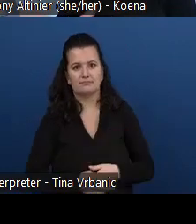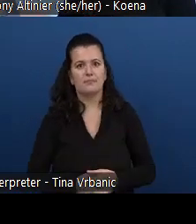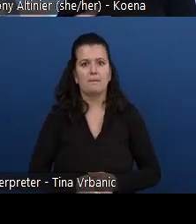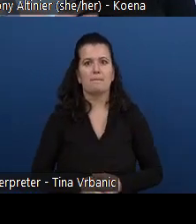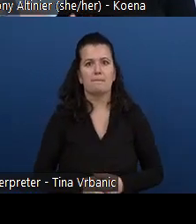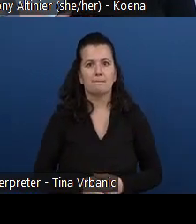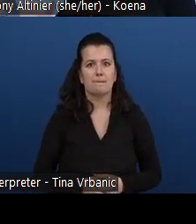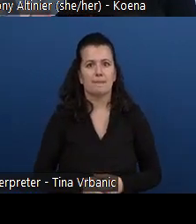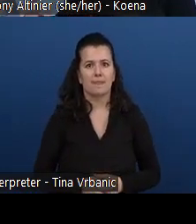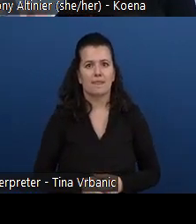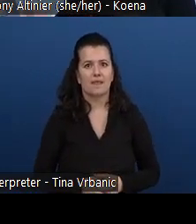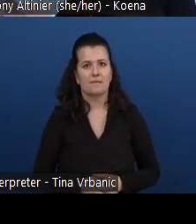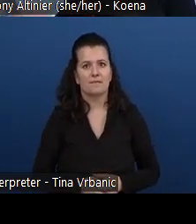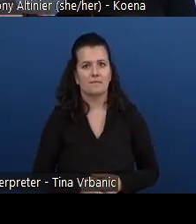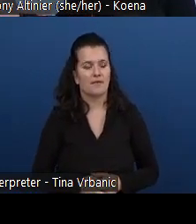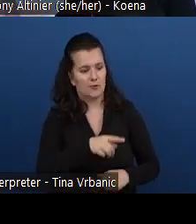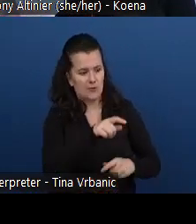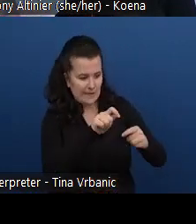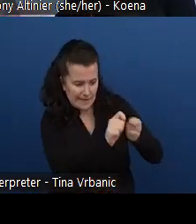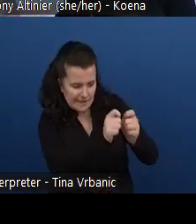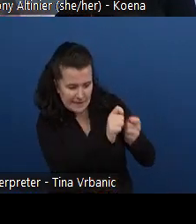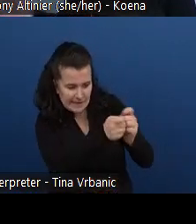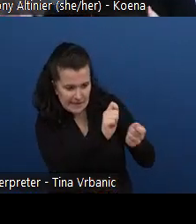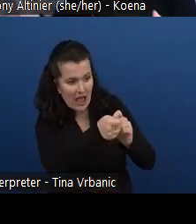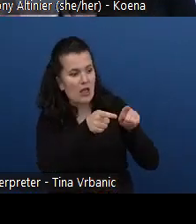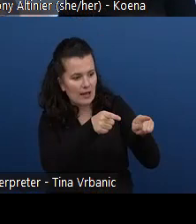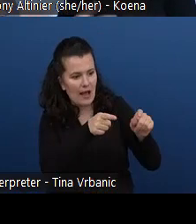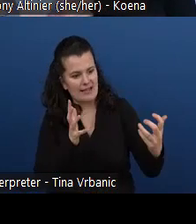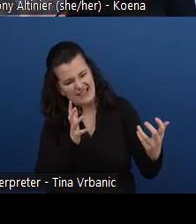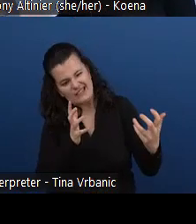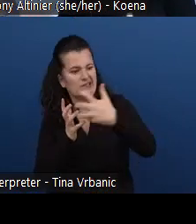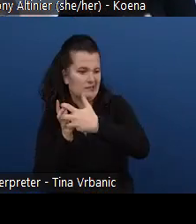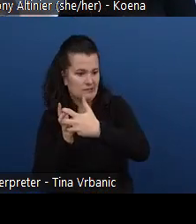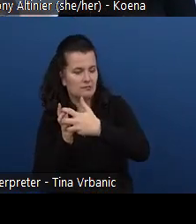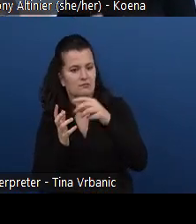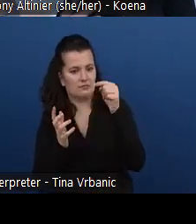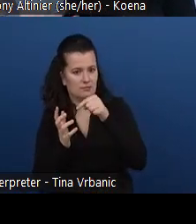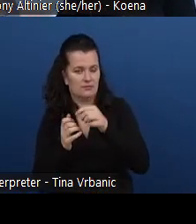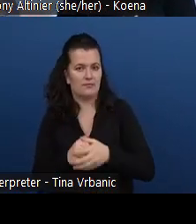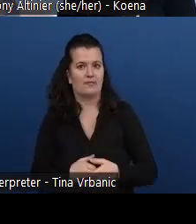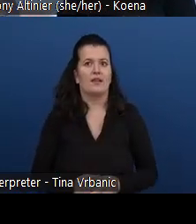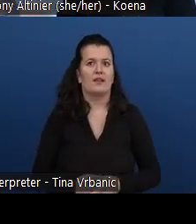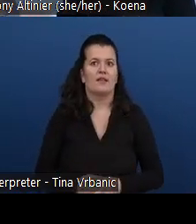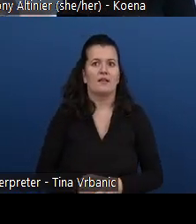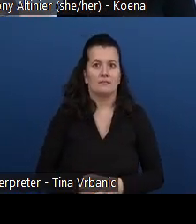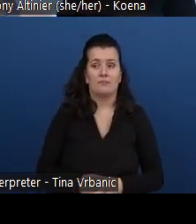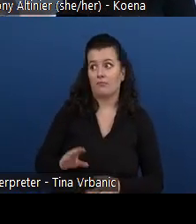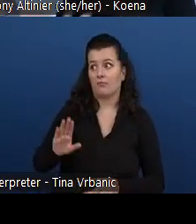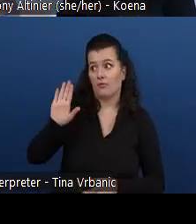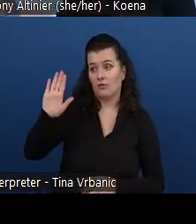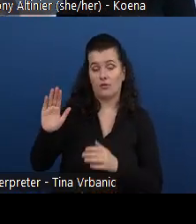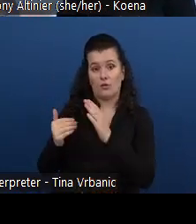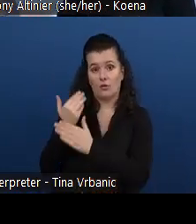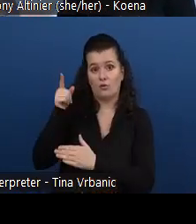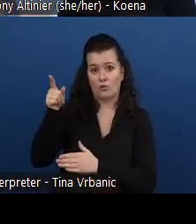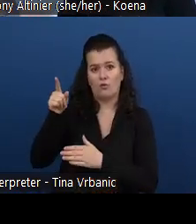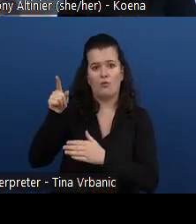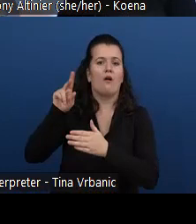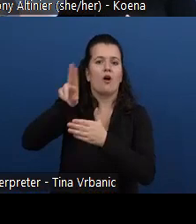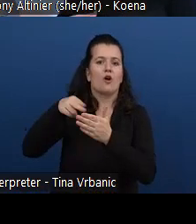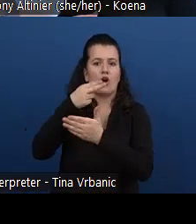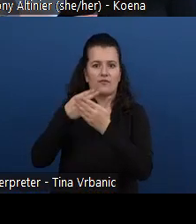her fit this abled society.